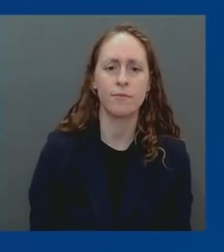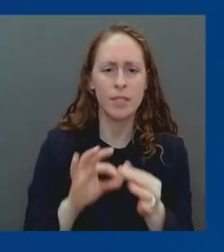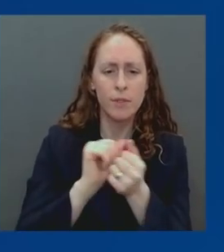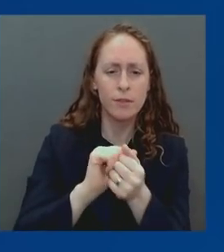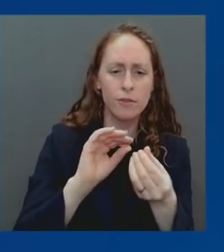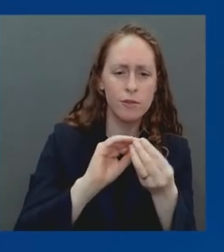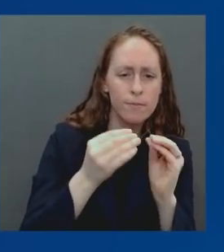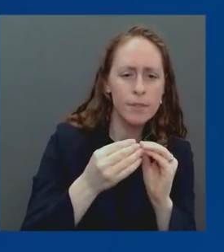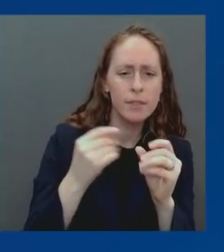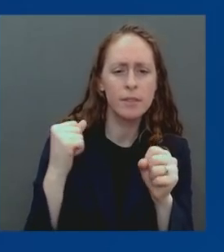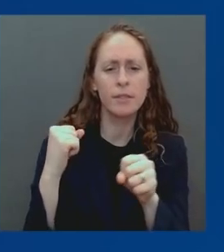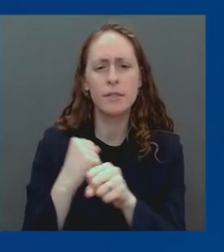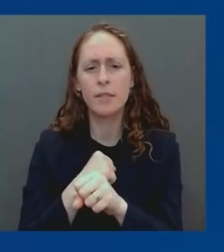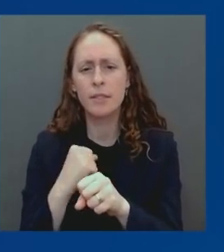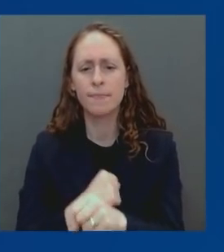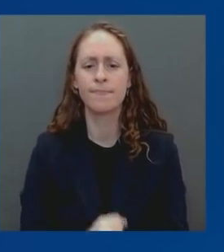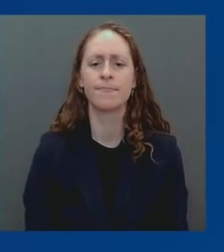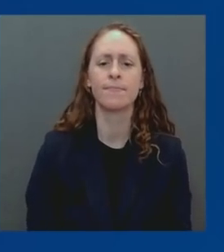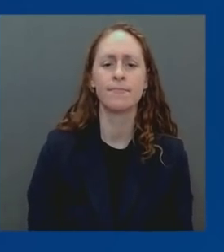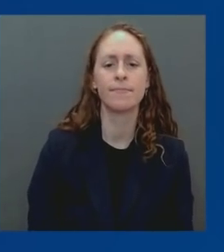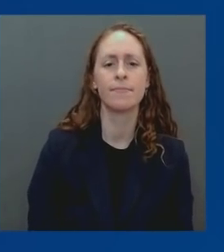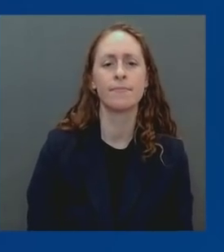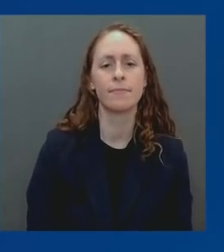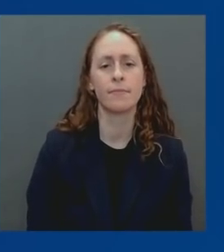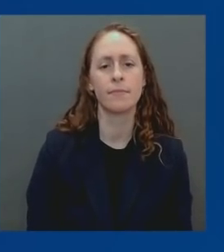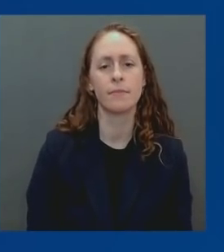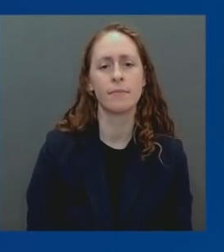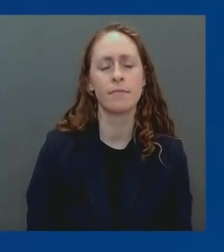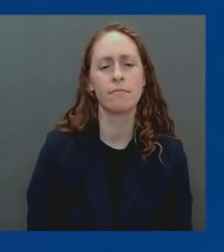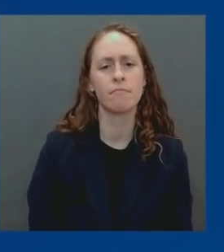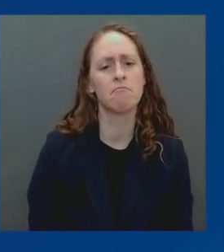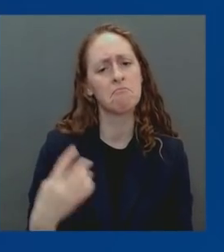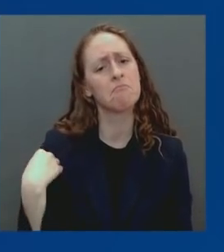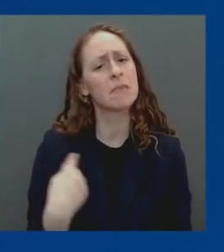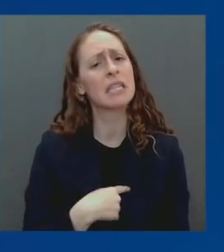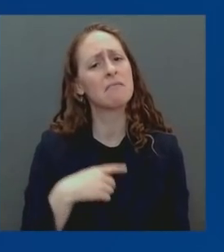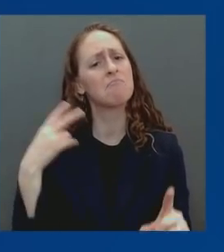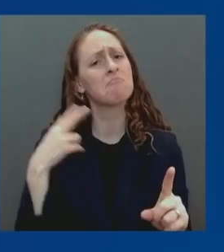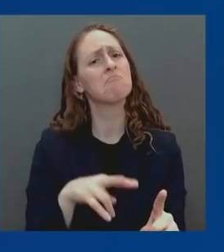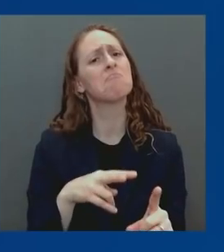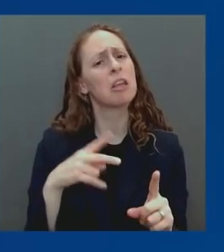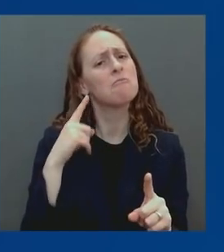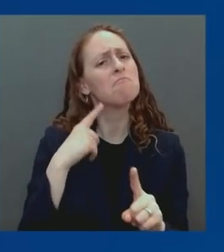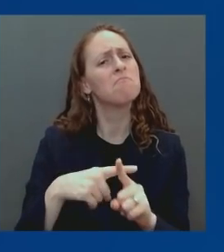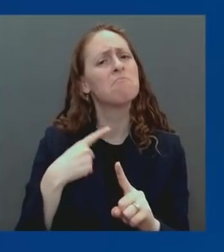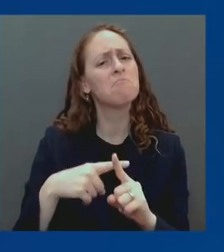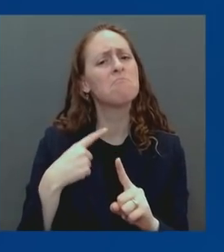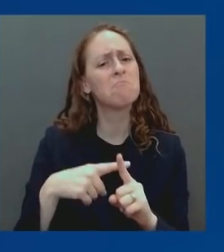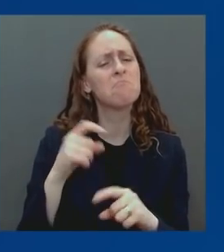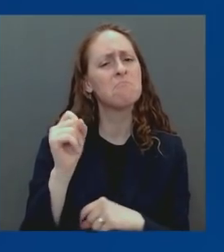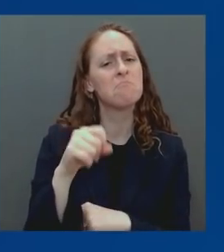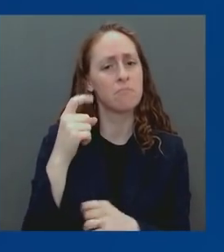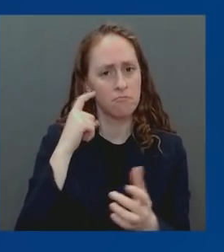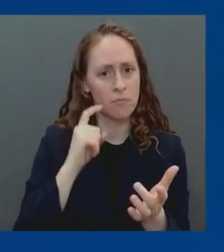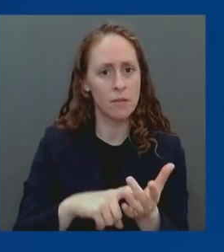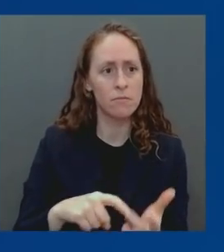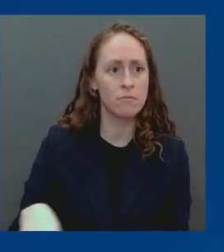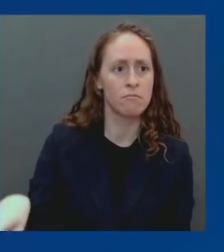as we're seeing cases come down week over week; down 36 percent over the last week. I do think we have to use an important metric